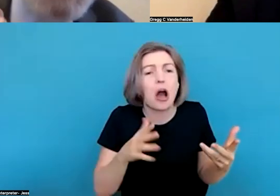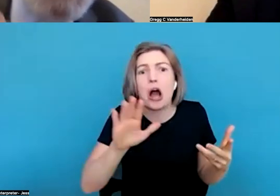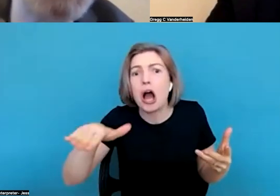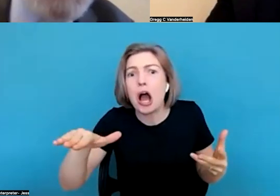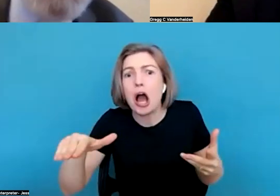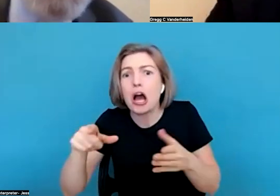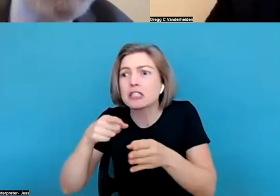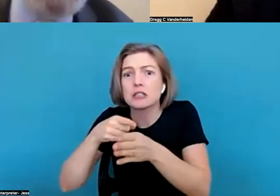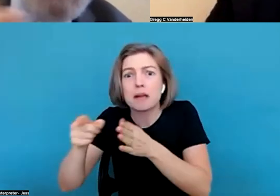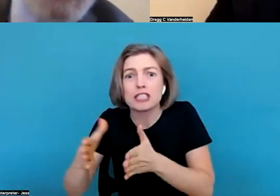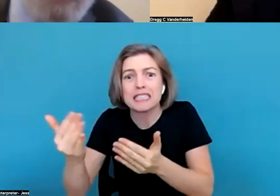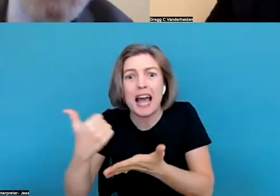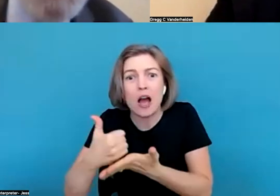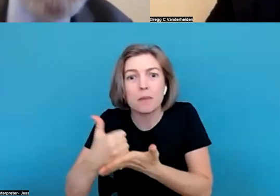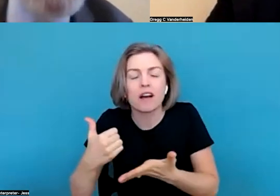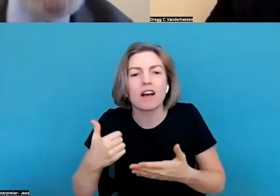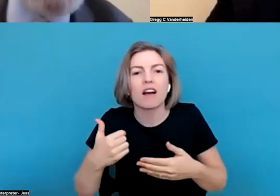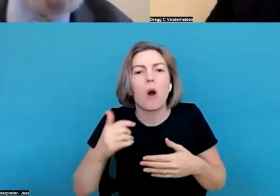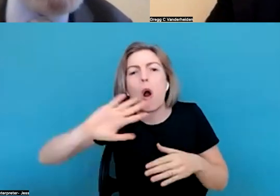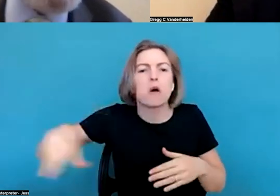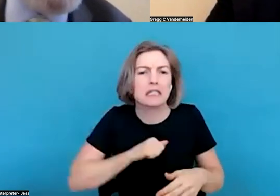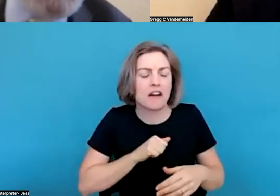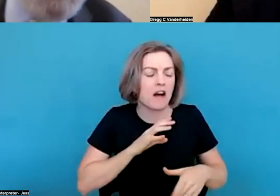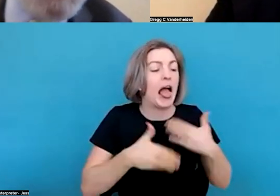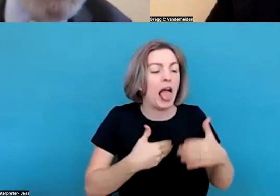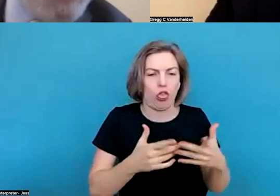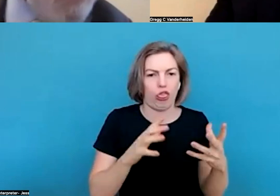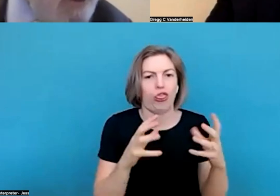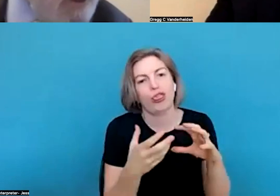argue that the slides were mediocre or something -- But the fact is, people were empowered by that.